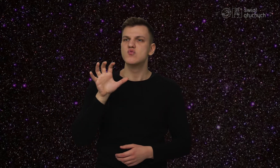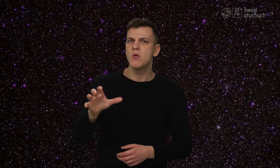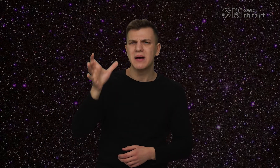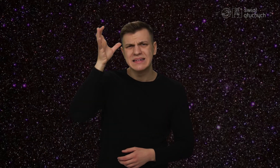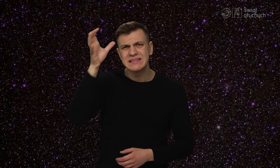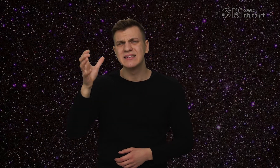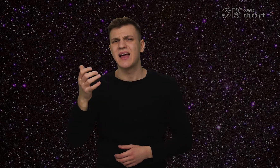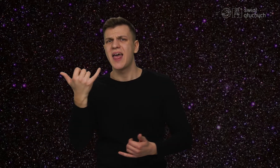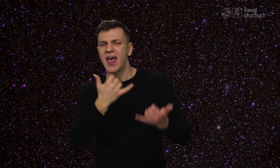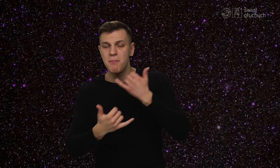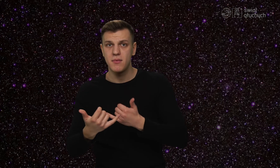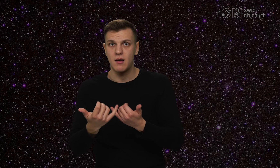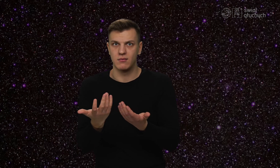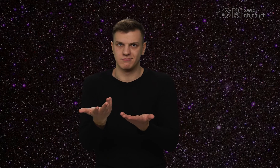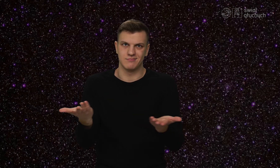maybe he's a chemist.